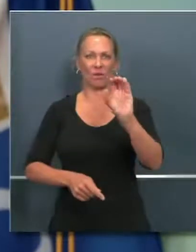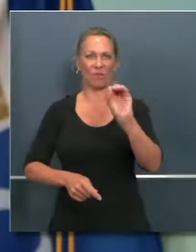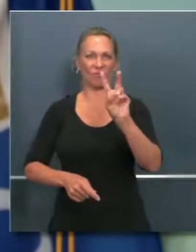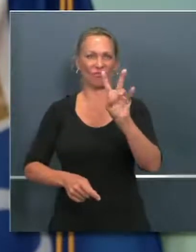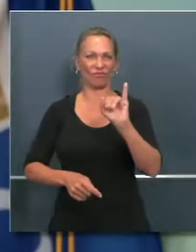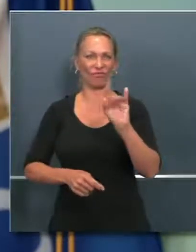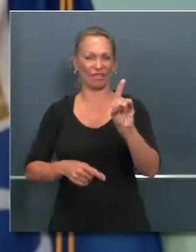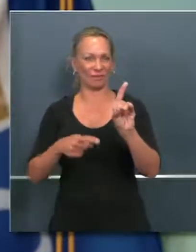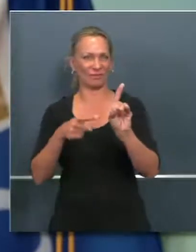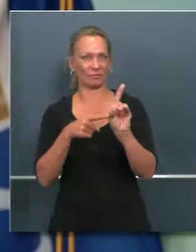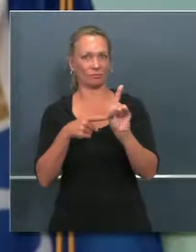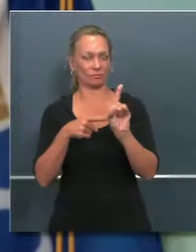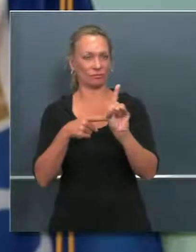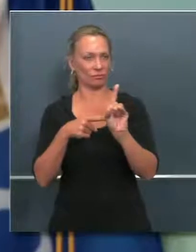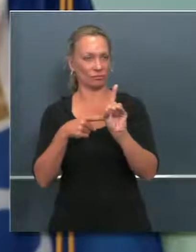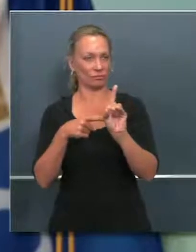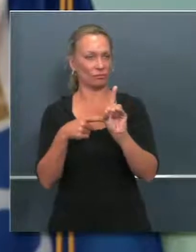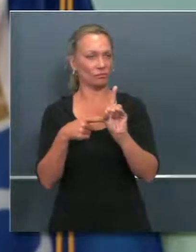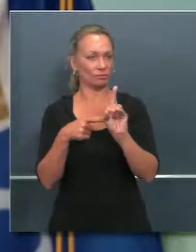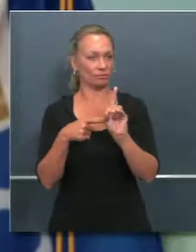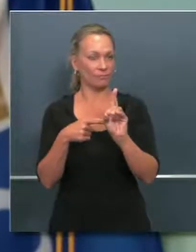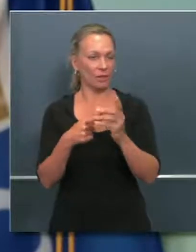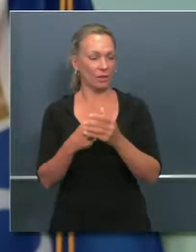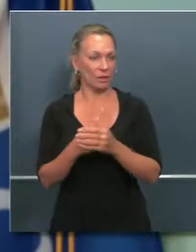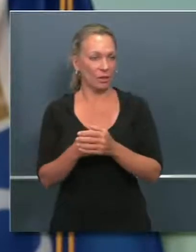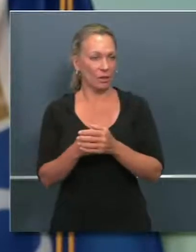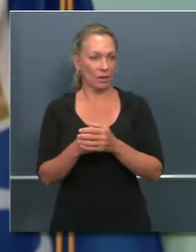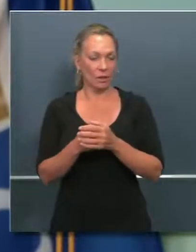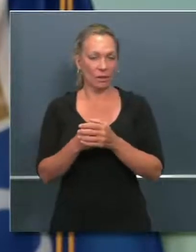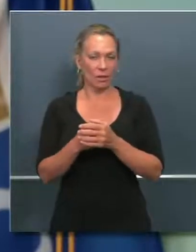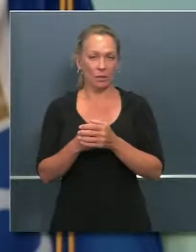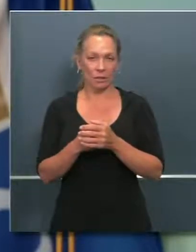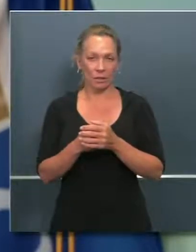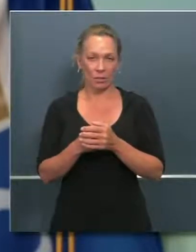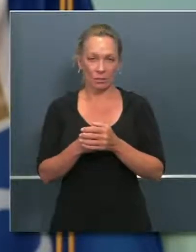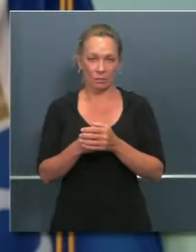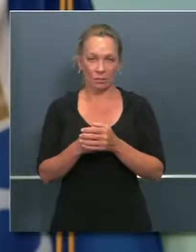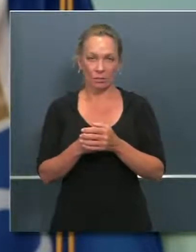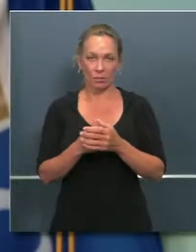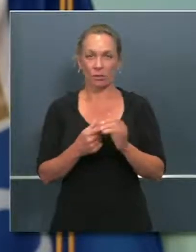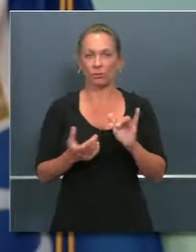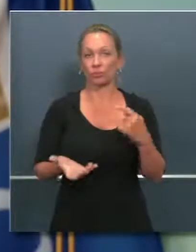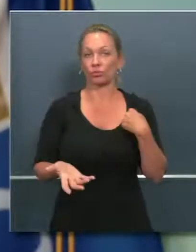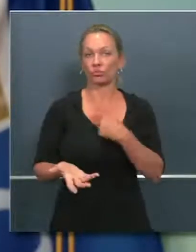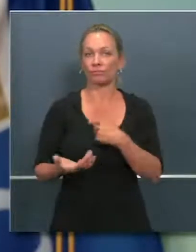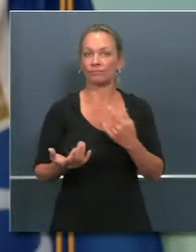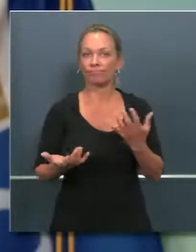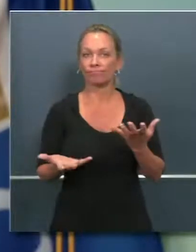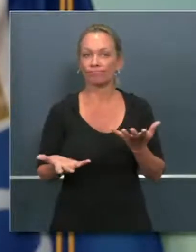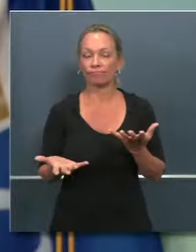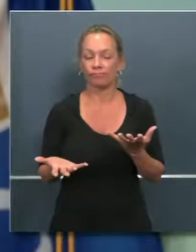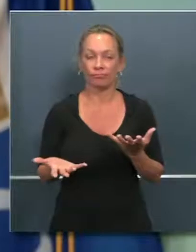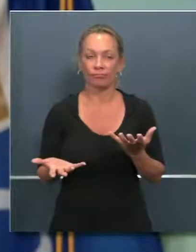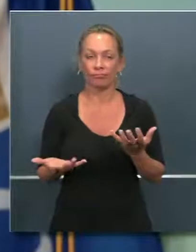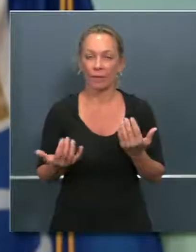for the nation we had the opportunity as well to develop further relationships not only with the